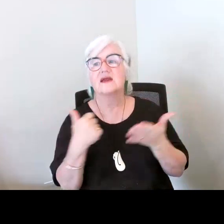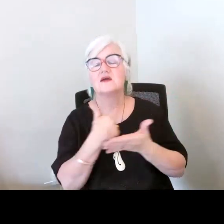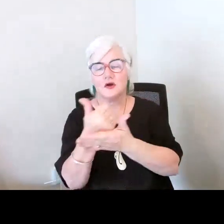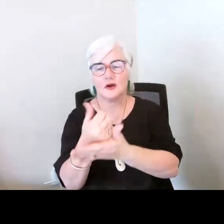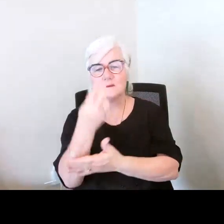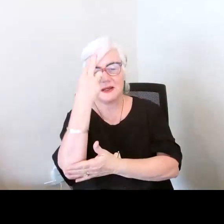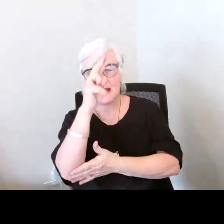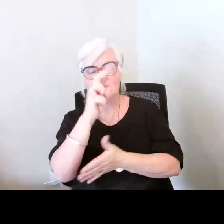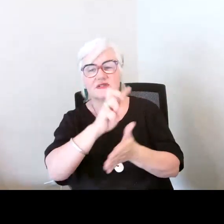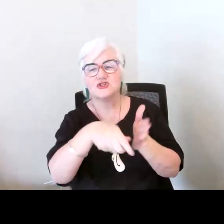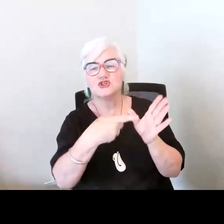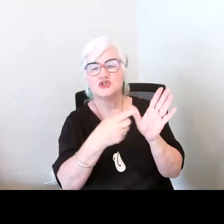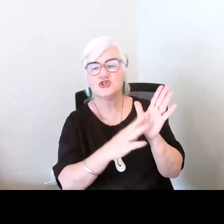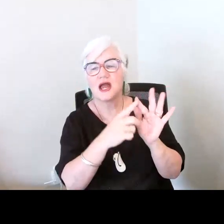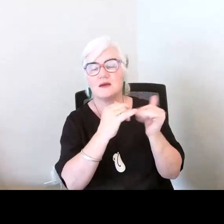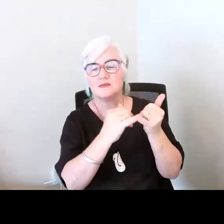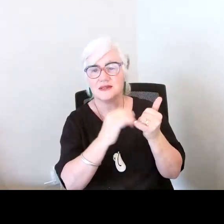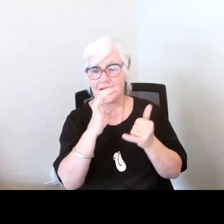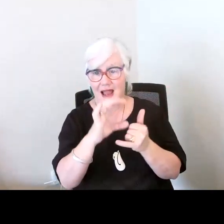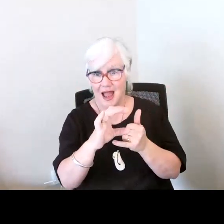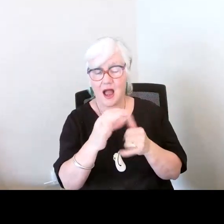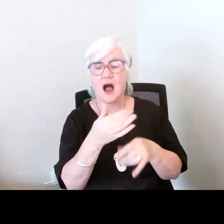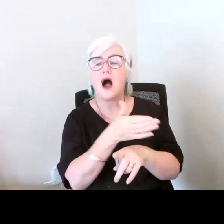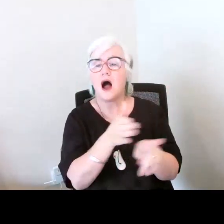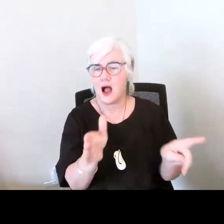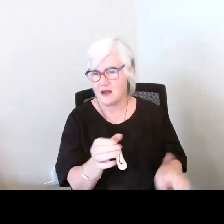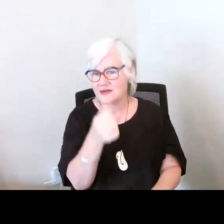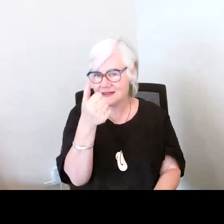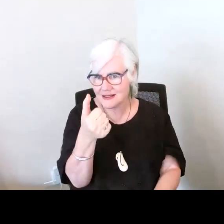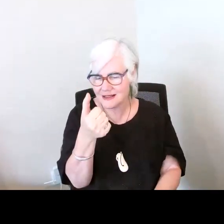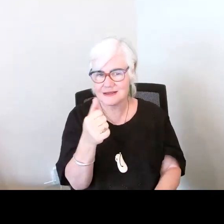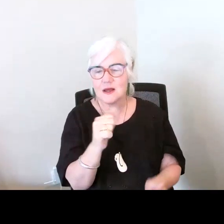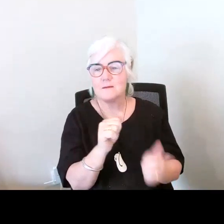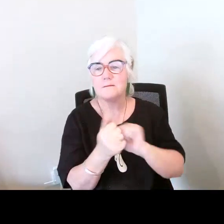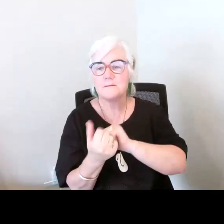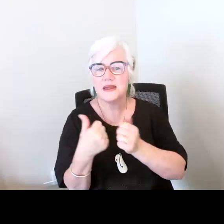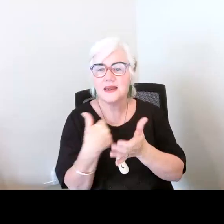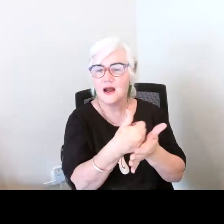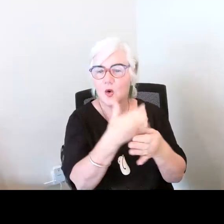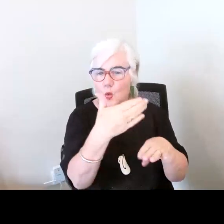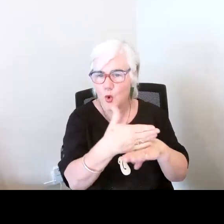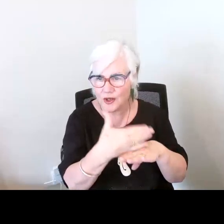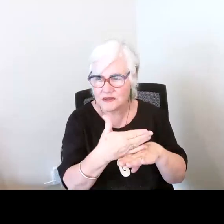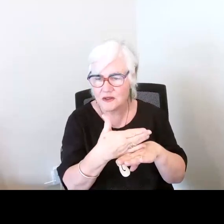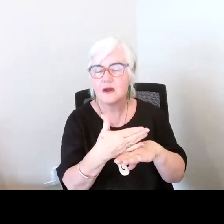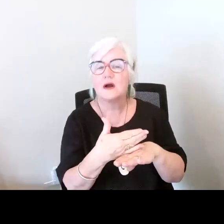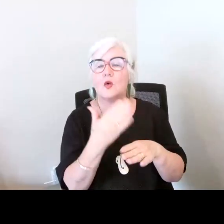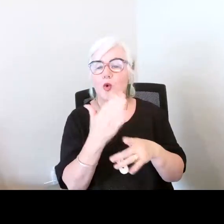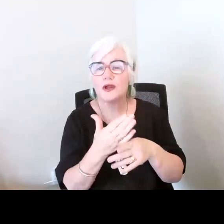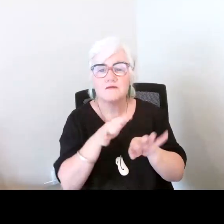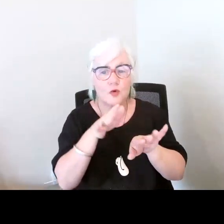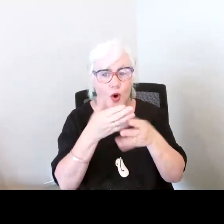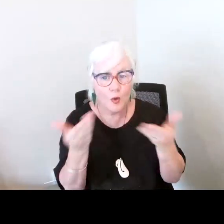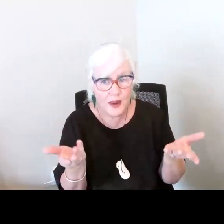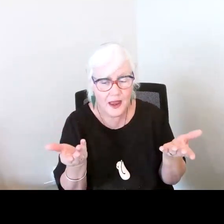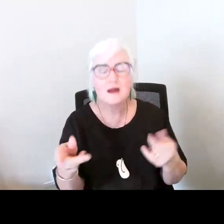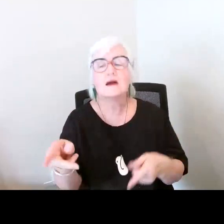I’m one of six Kaiarahi peer workers working for People for Us. I am one of the